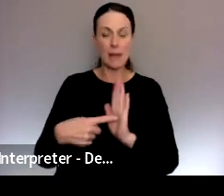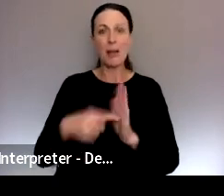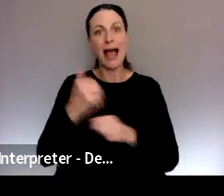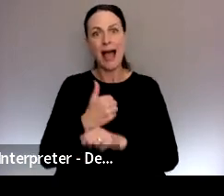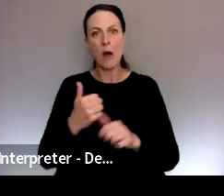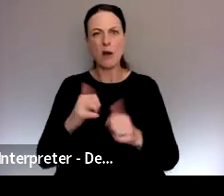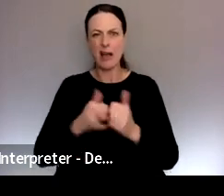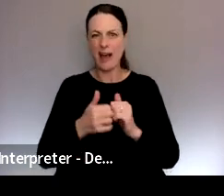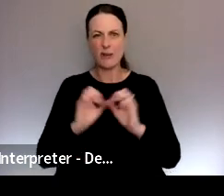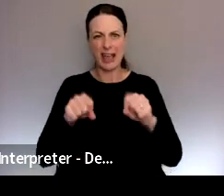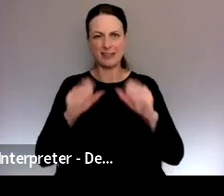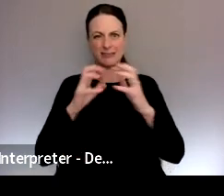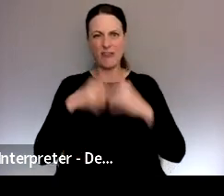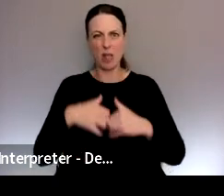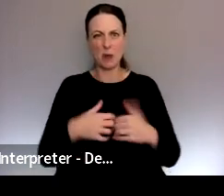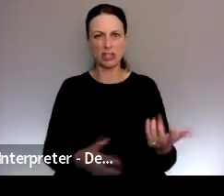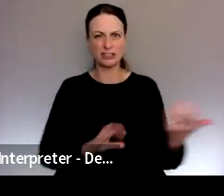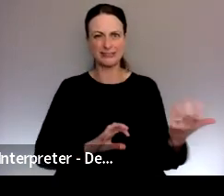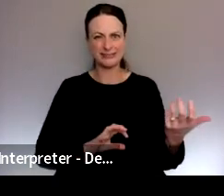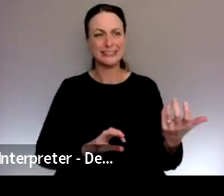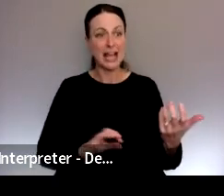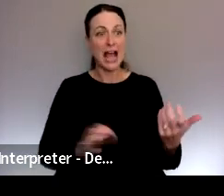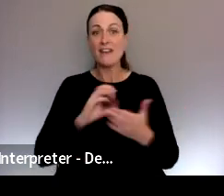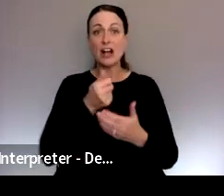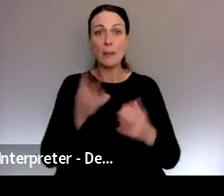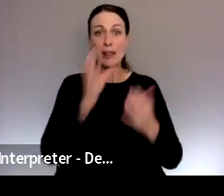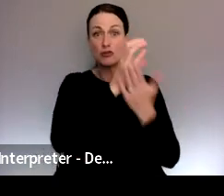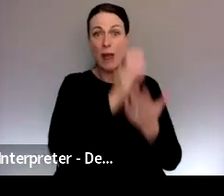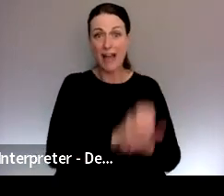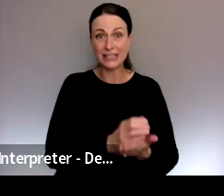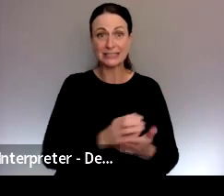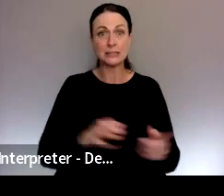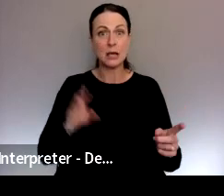of how that can fall apart. So, I have a couple graphics on this page.